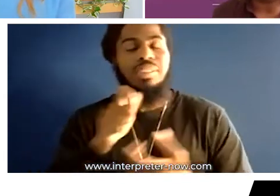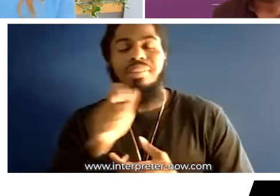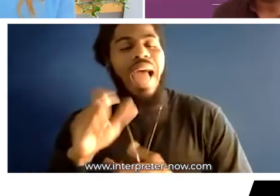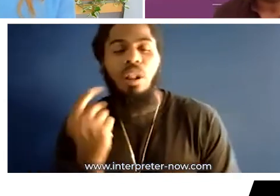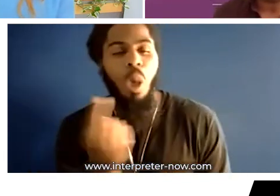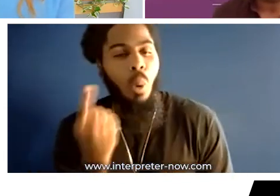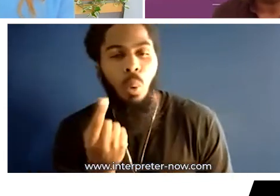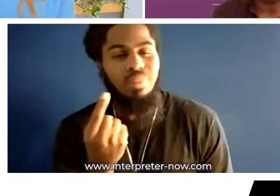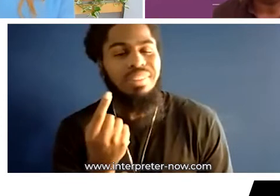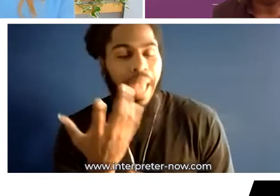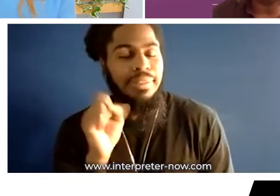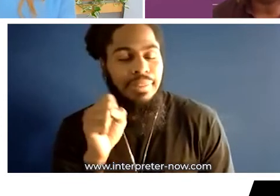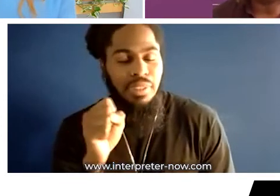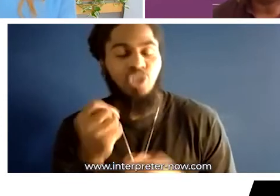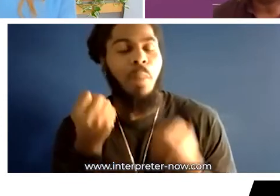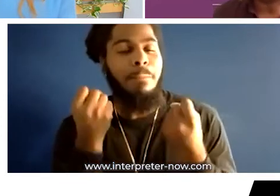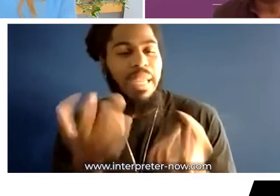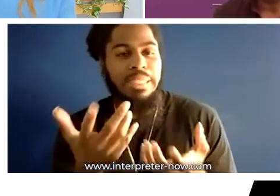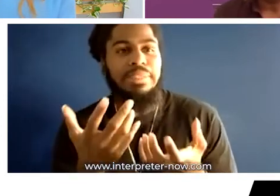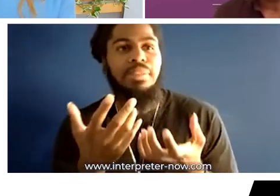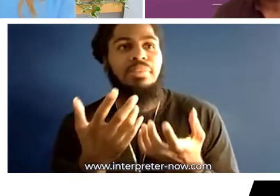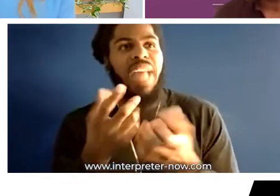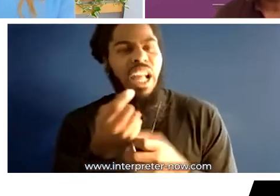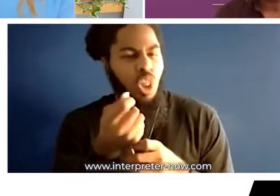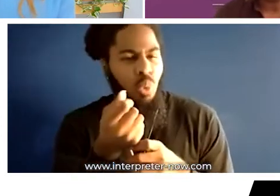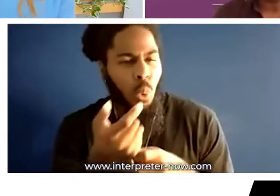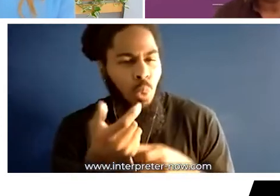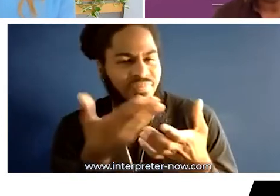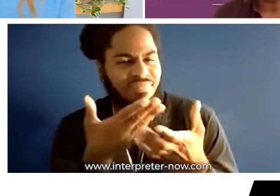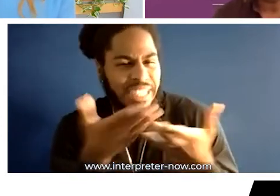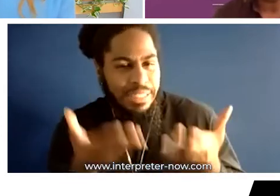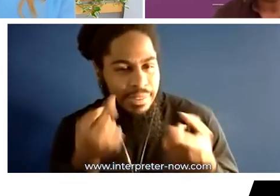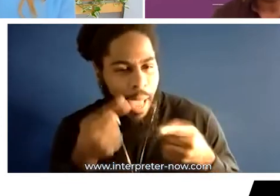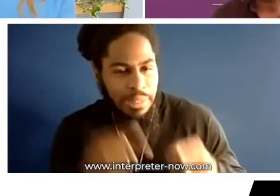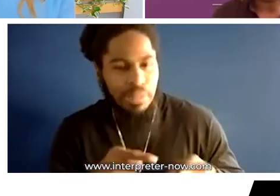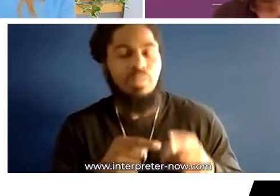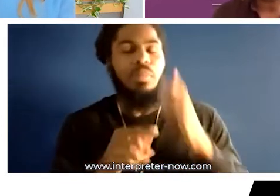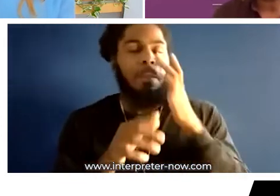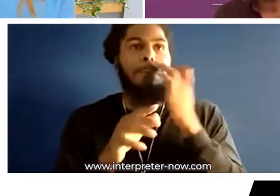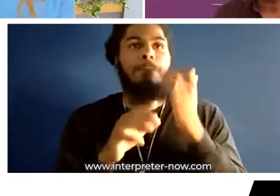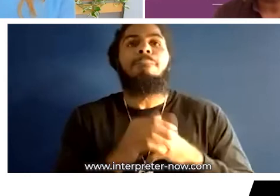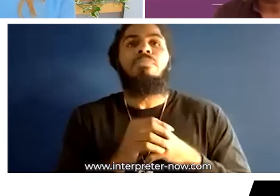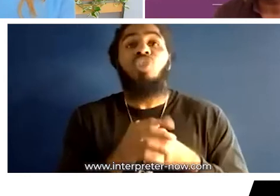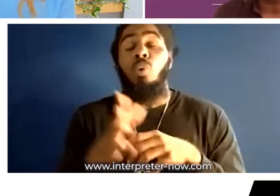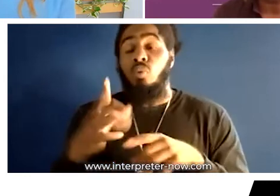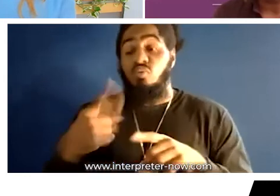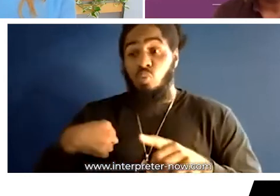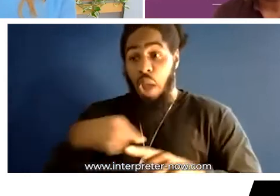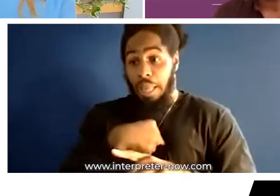There's certainly some common ground, but there are even more nuances. And so, one of the things that we do at NWC is if we don't feel like we have a really